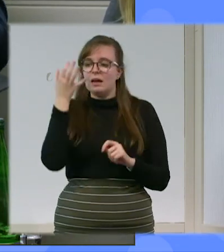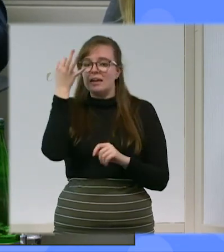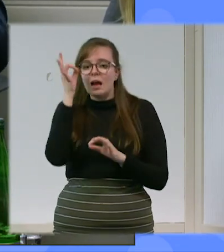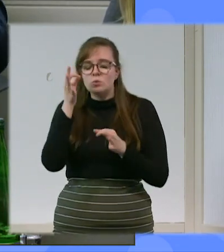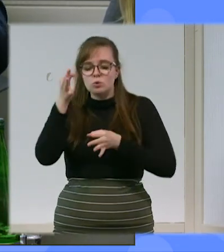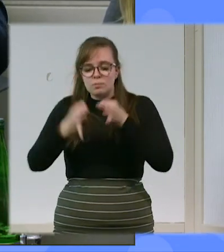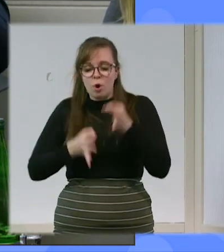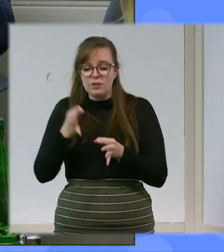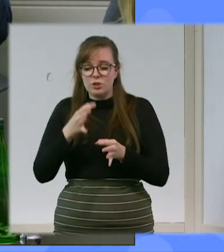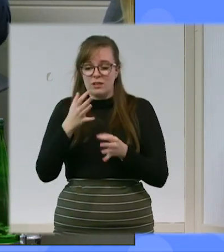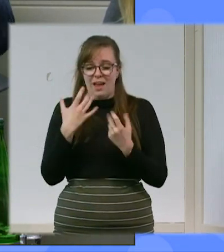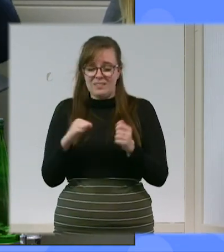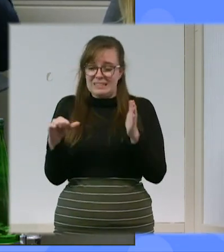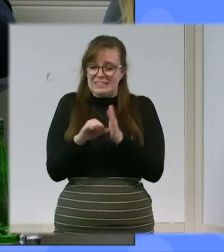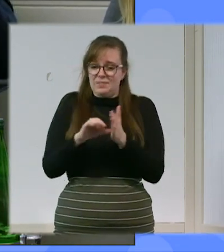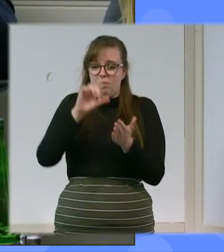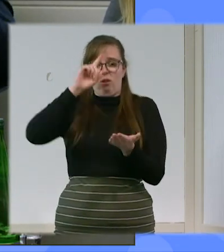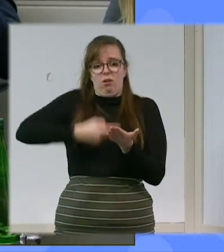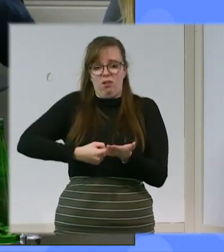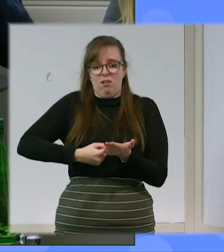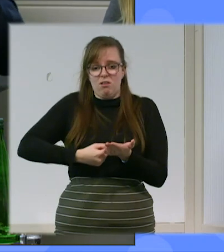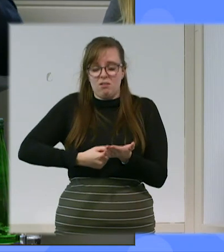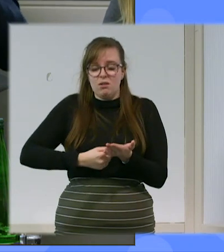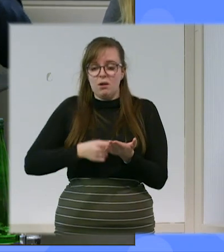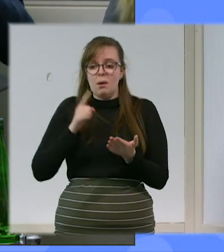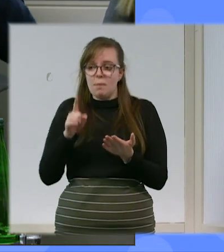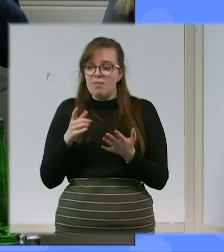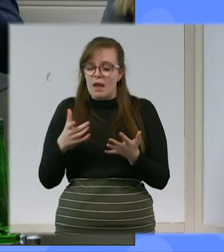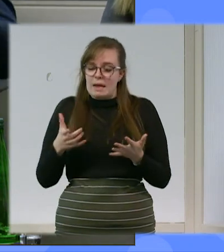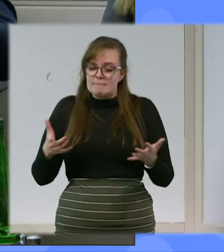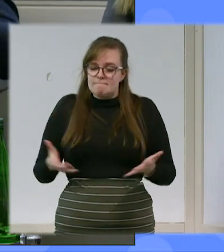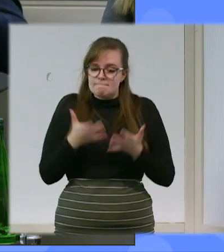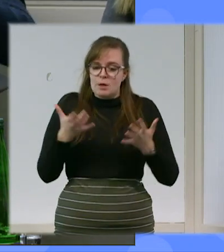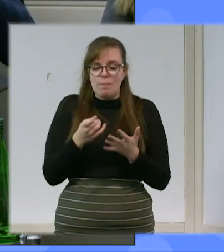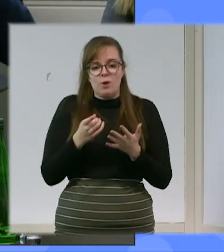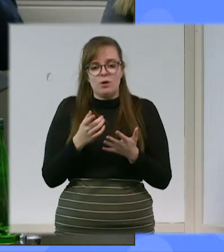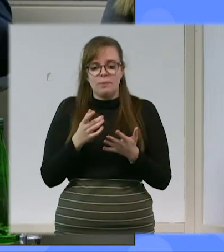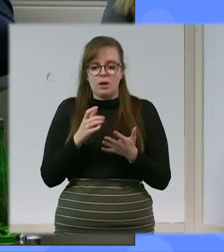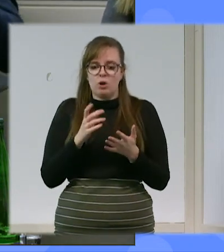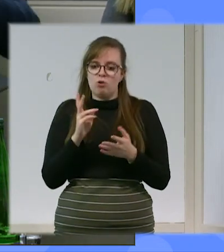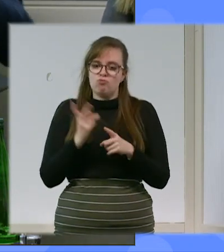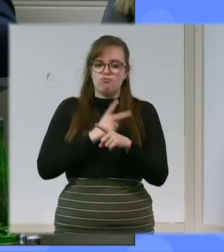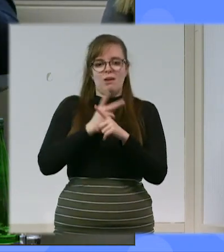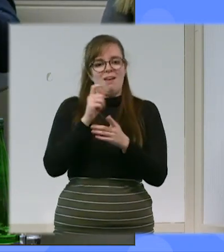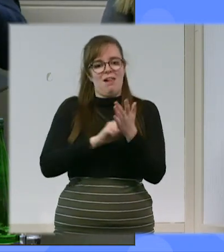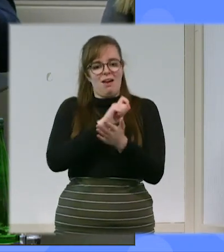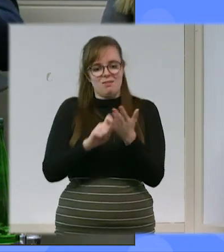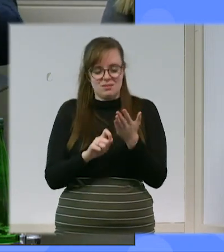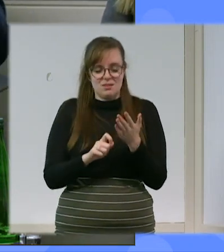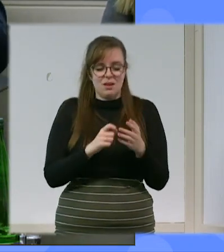some hard choices you know but they are driven by this whole thing about being reelected you know the bottom line as Edinburgh Glasgow accepted me know what